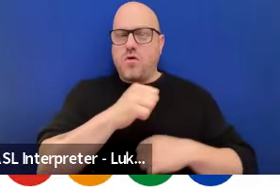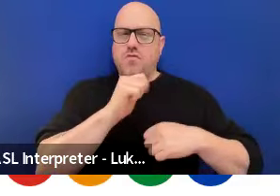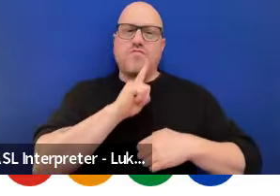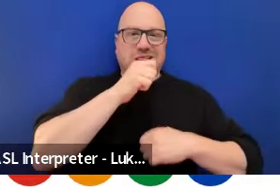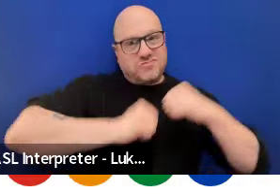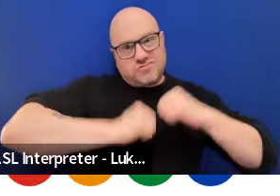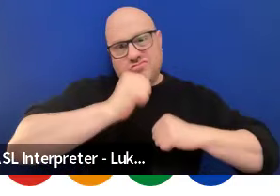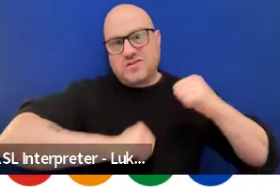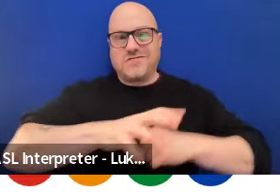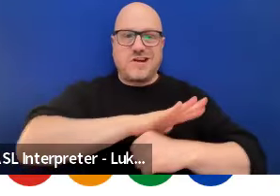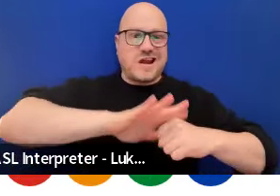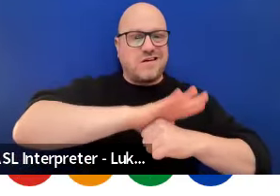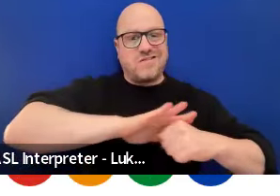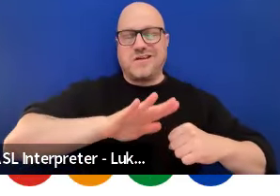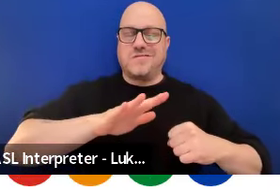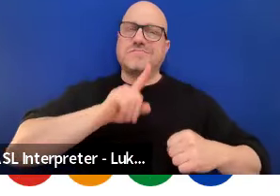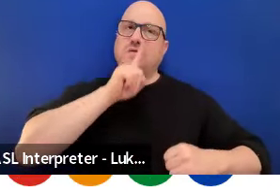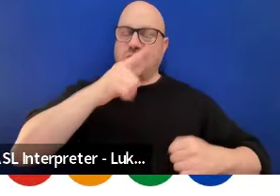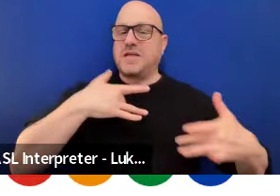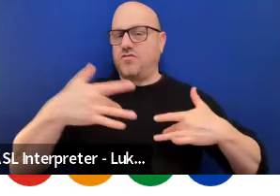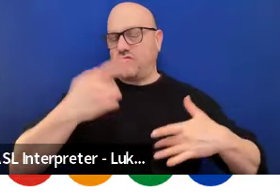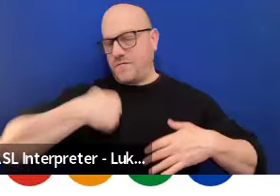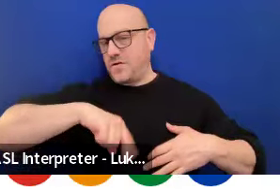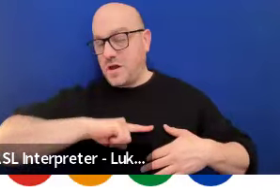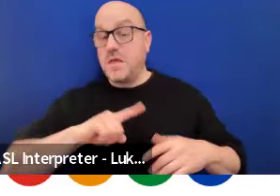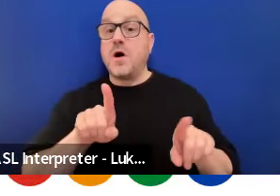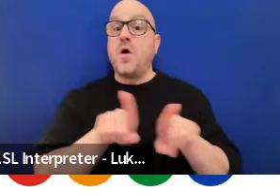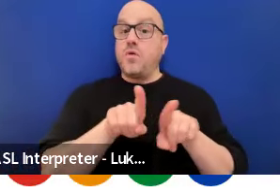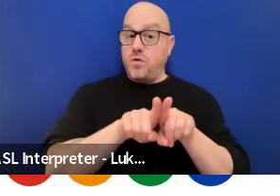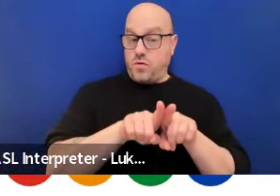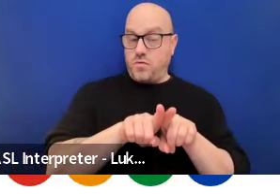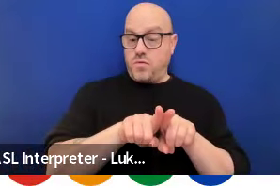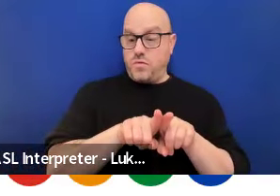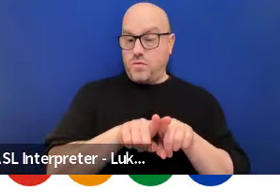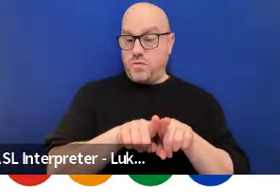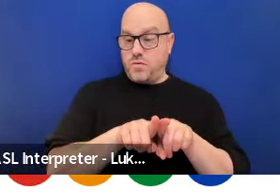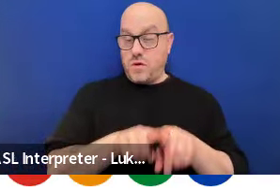MADE FOR SECUREMENT. THAT AREA, THE STRUCTURAL ABILITY TO HOLD THAT IS A CONCERN